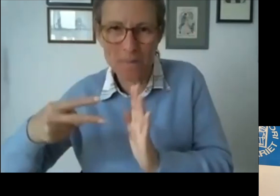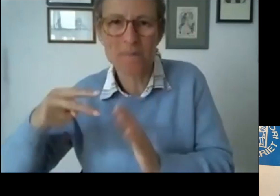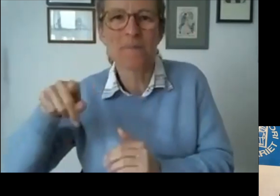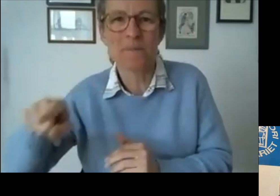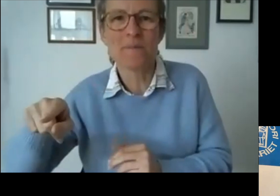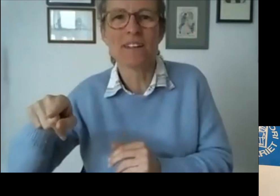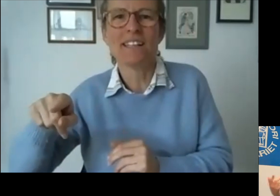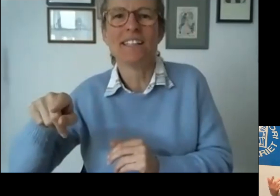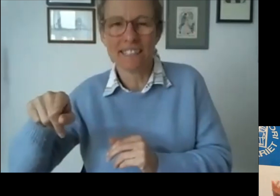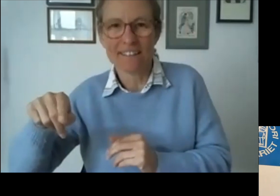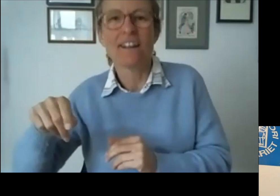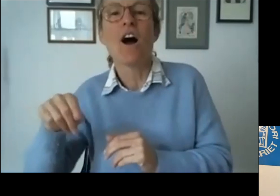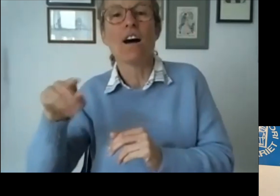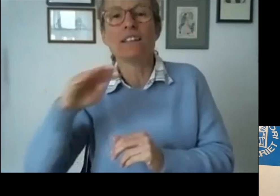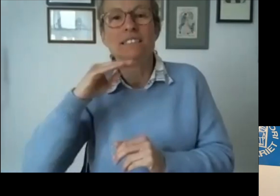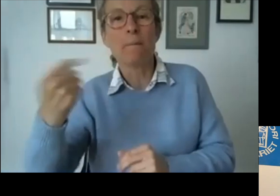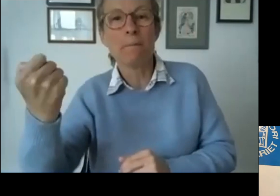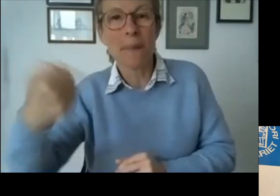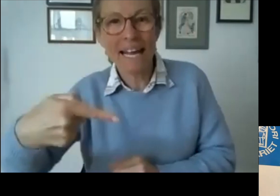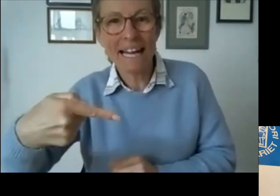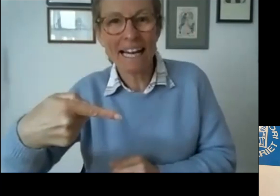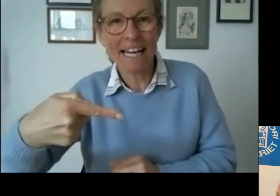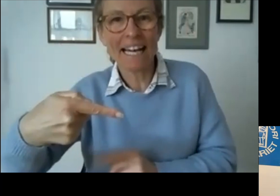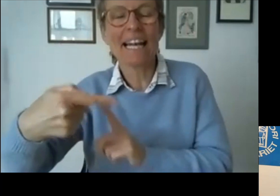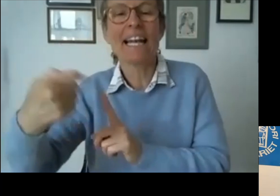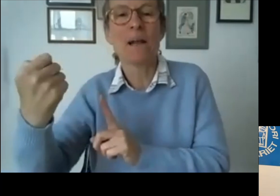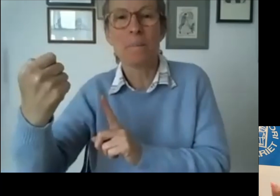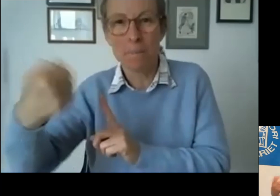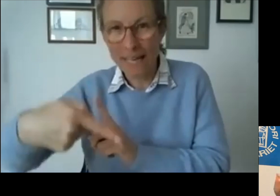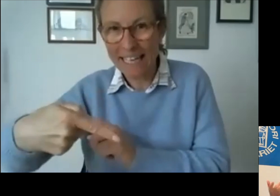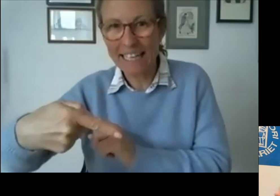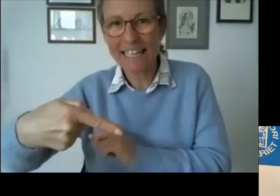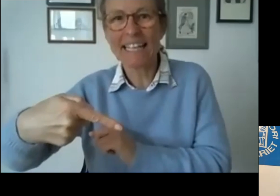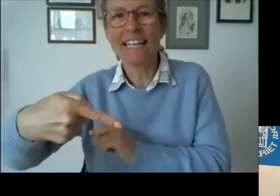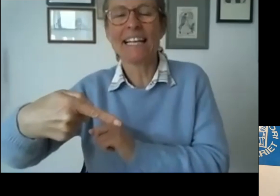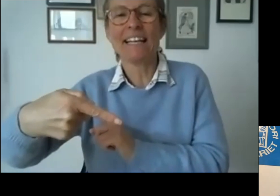which is another system to show how a word is pronounced